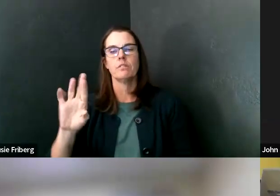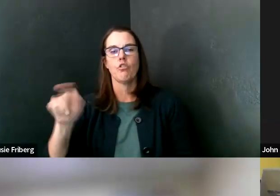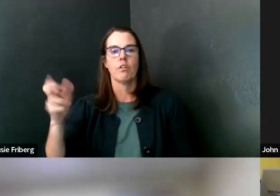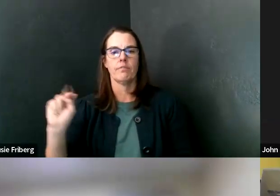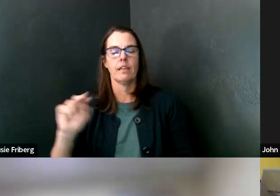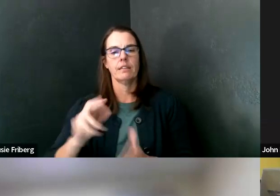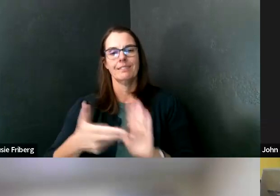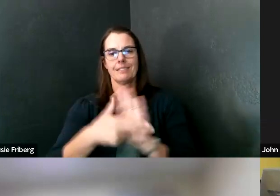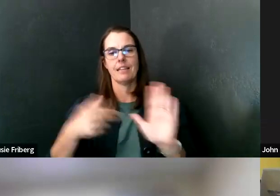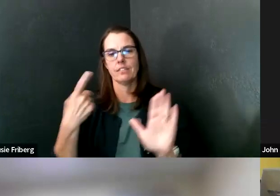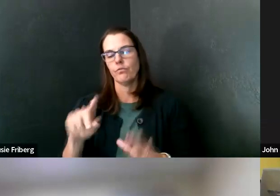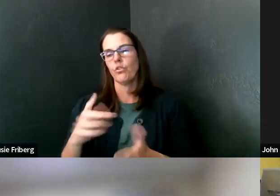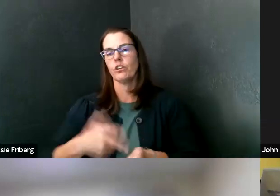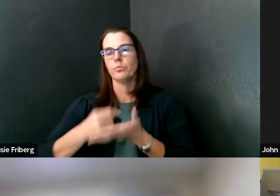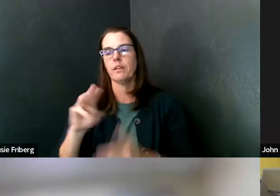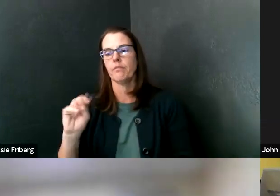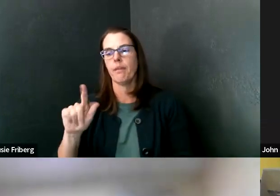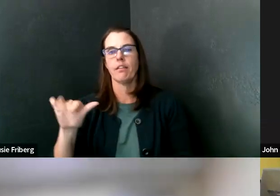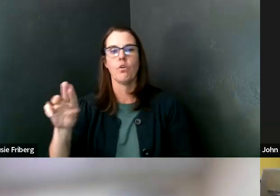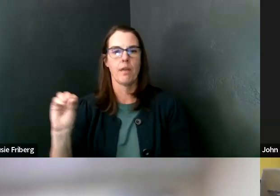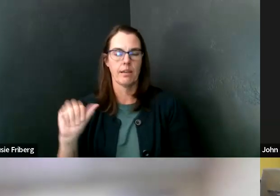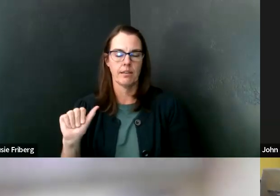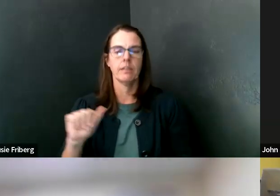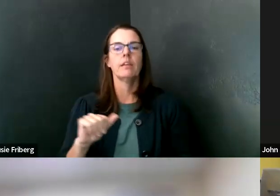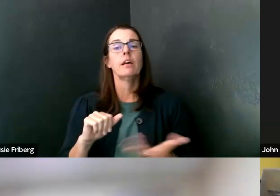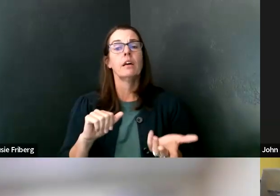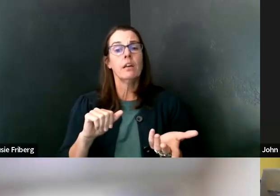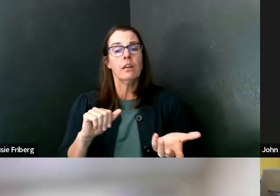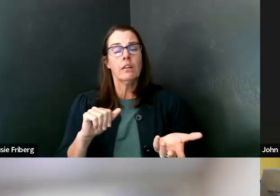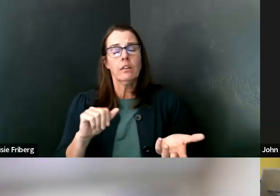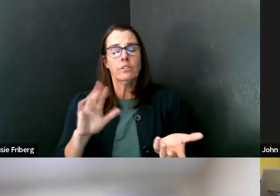the treatment of melanoma. Overall, the extensive clinical evidence, broad utility across tumor